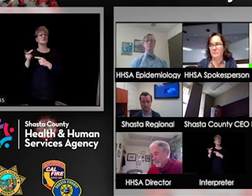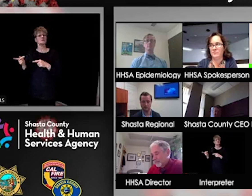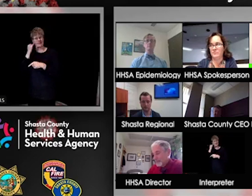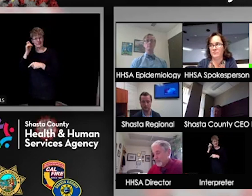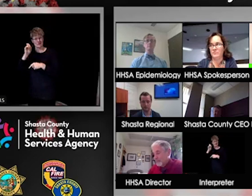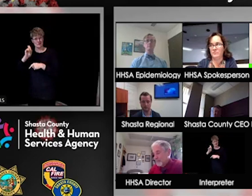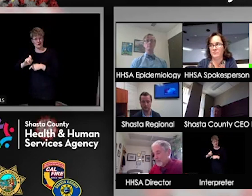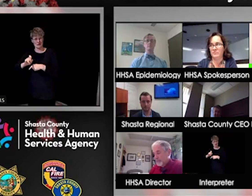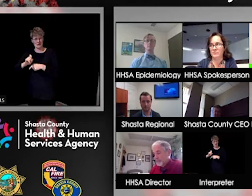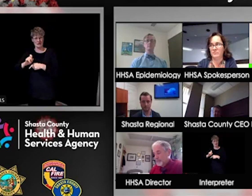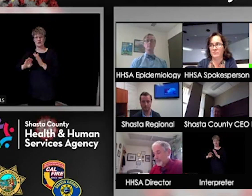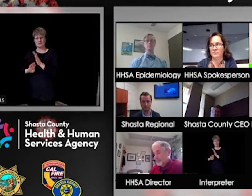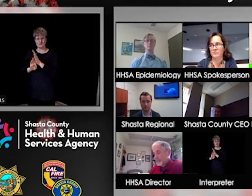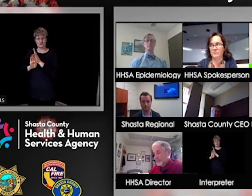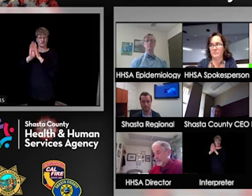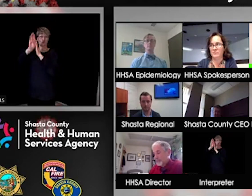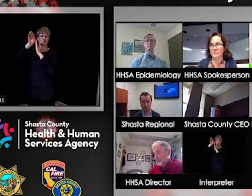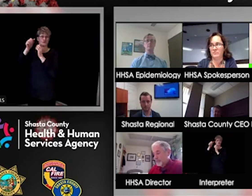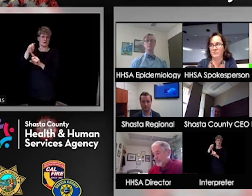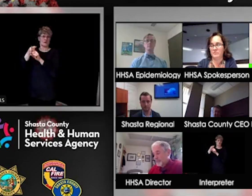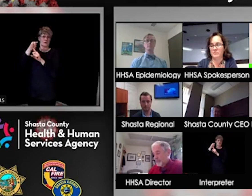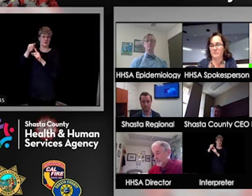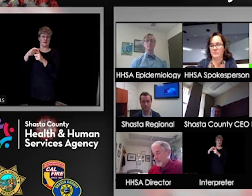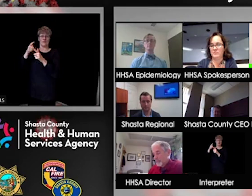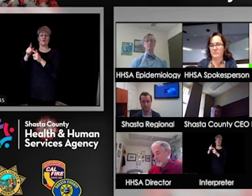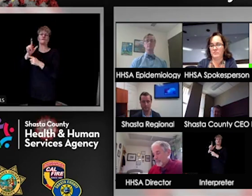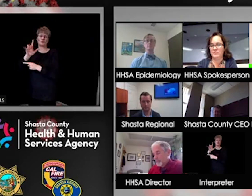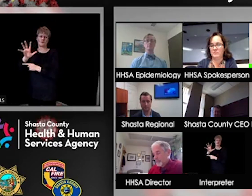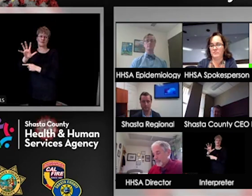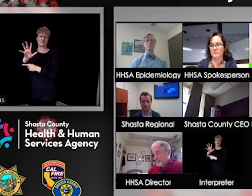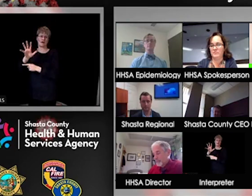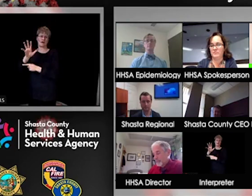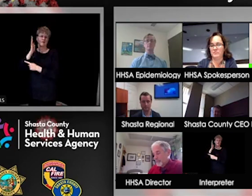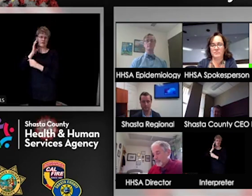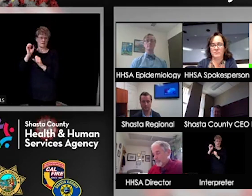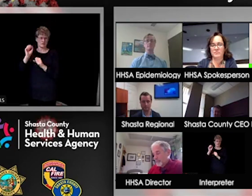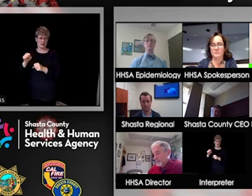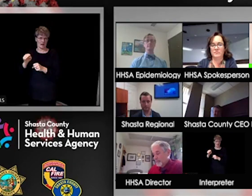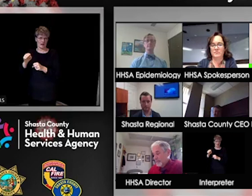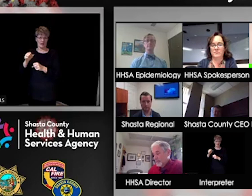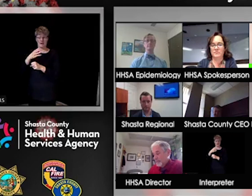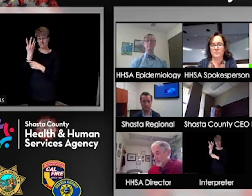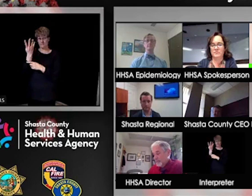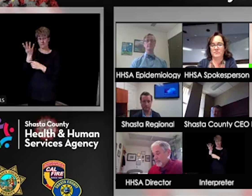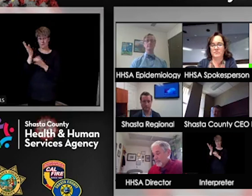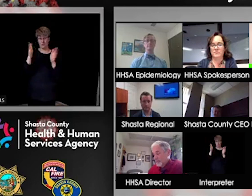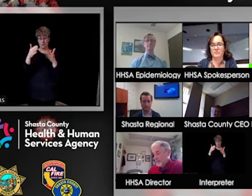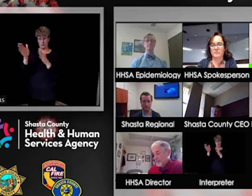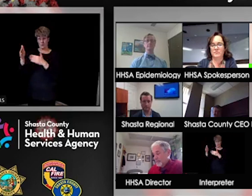we can convert four rooms negative pressure. So we would take care of any COVID-19 patients